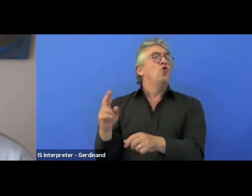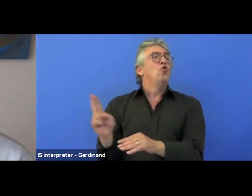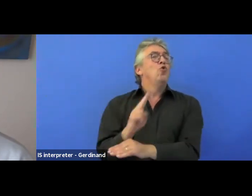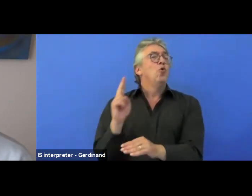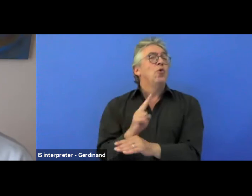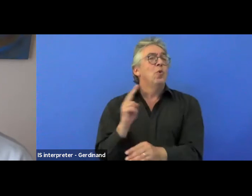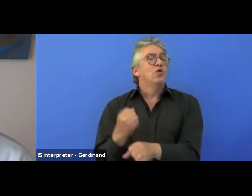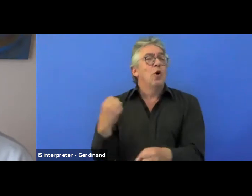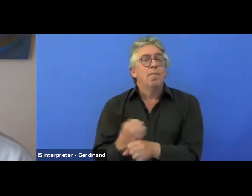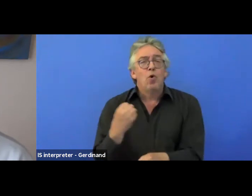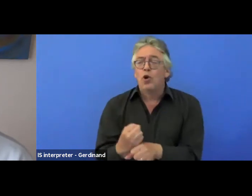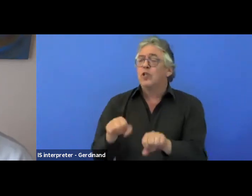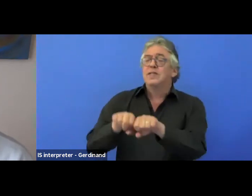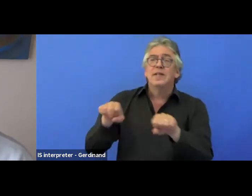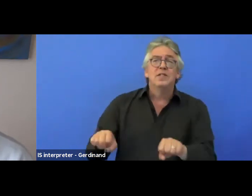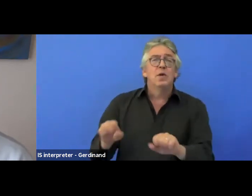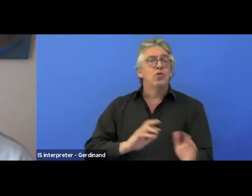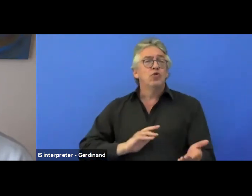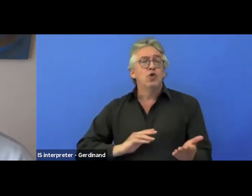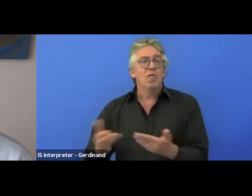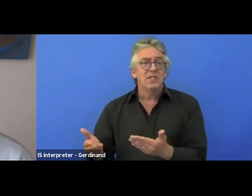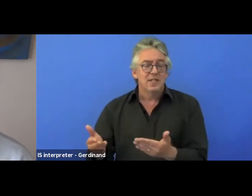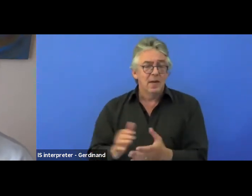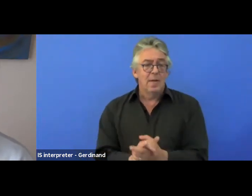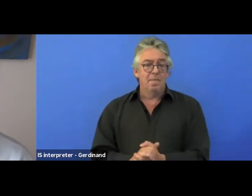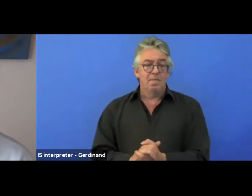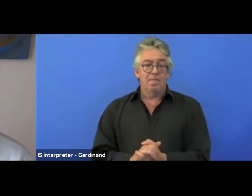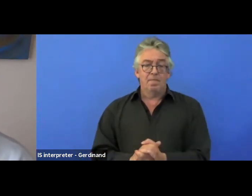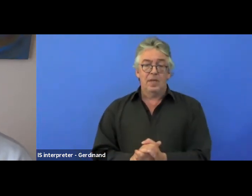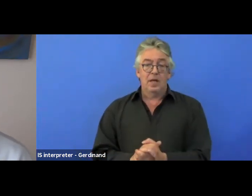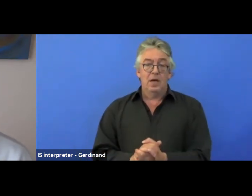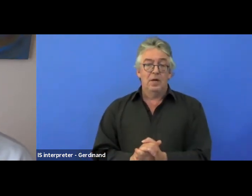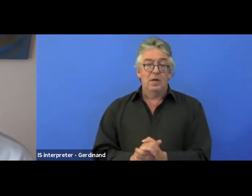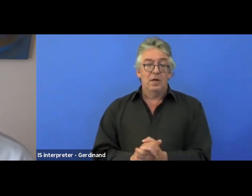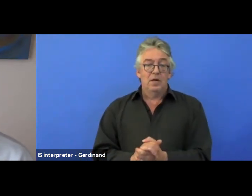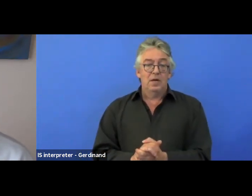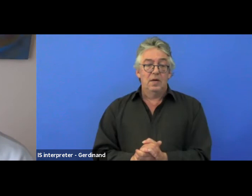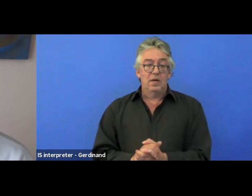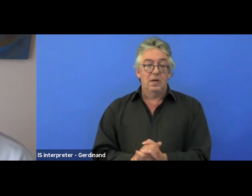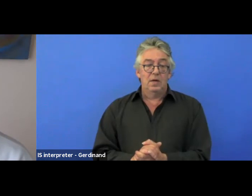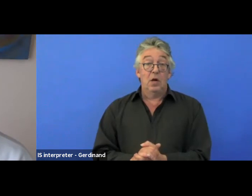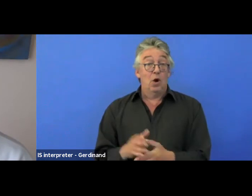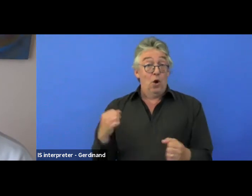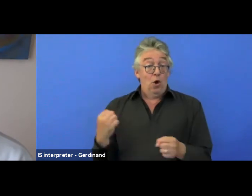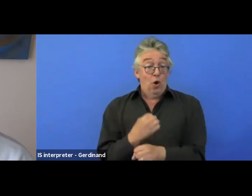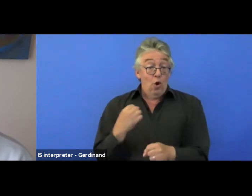And this is the concept of foreseeable use against intended use. Can the product/service be accessed,